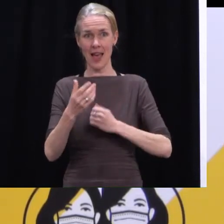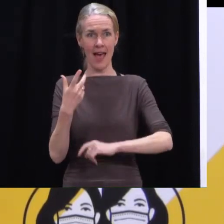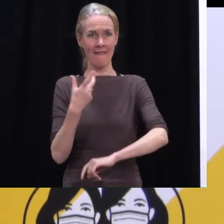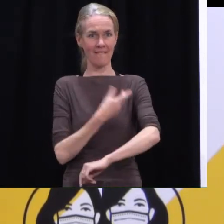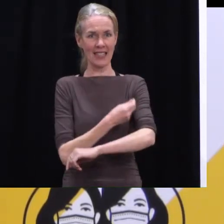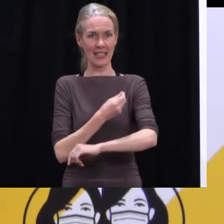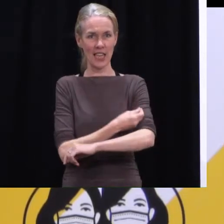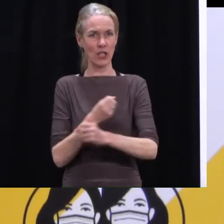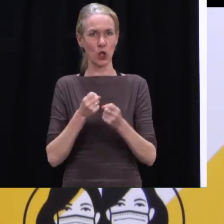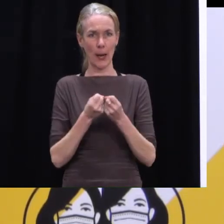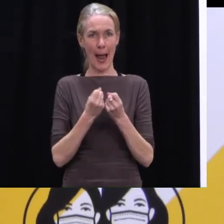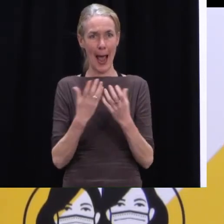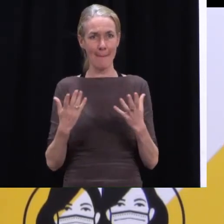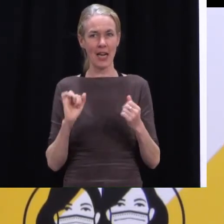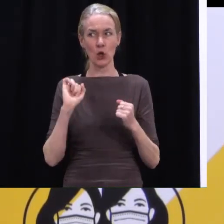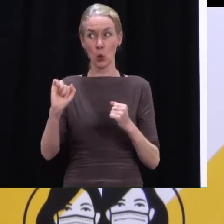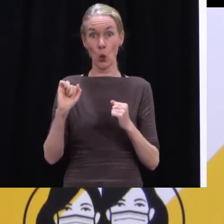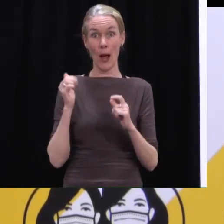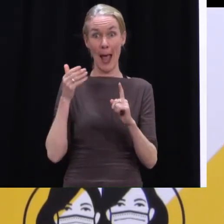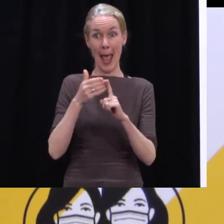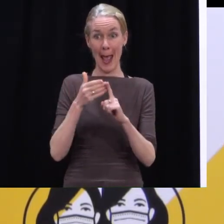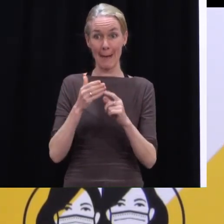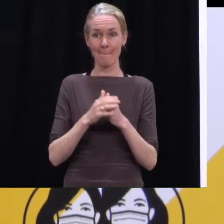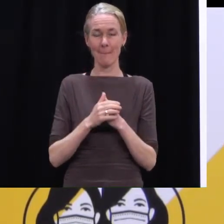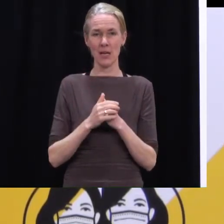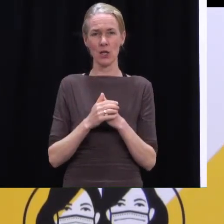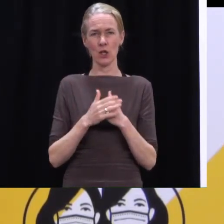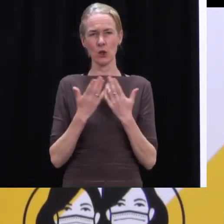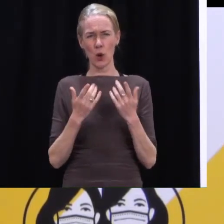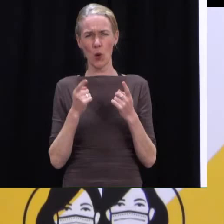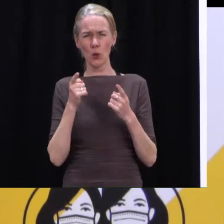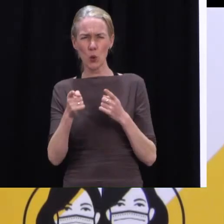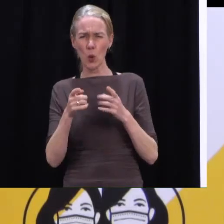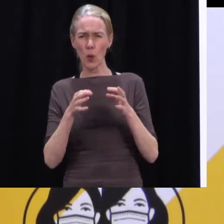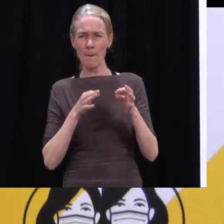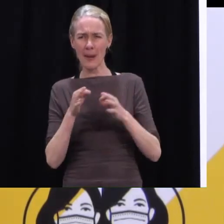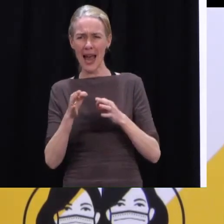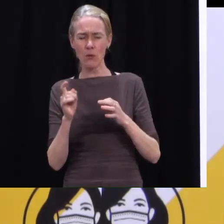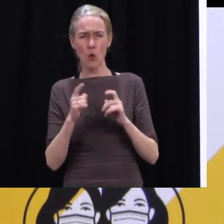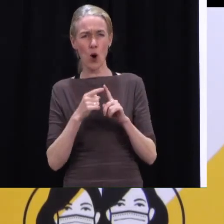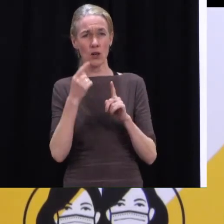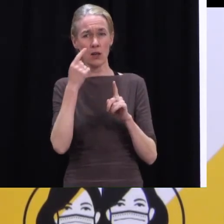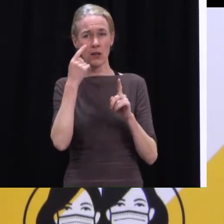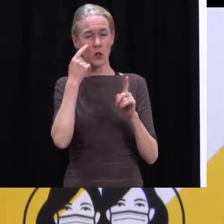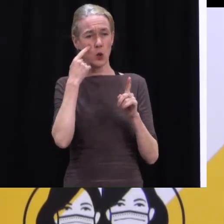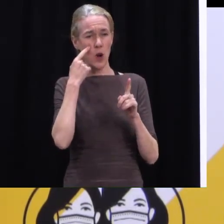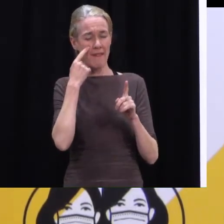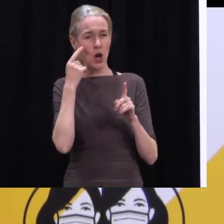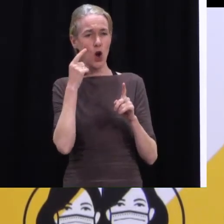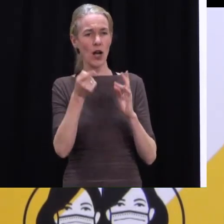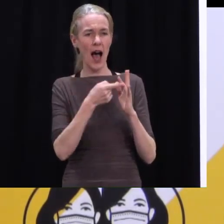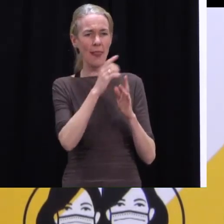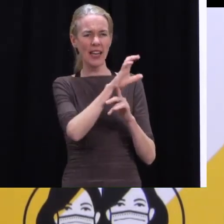few months. Would you be able to shed a bit of light on that.